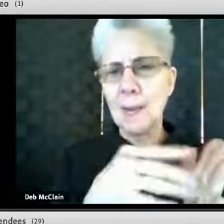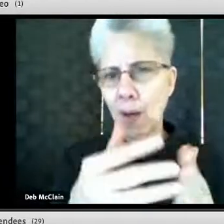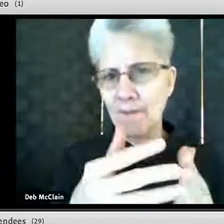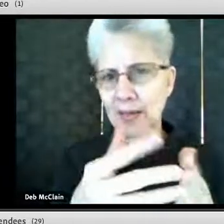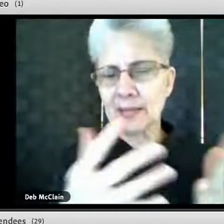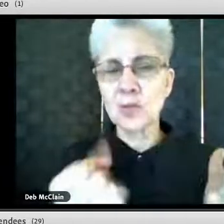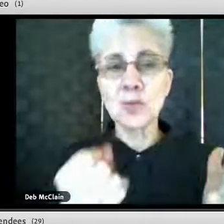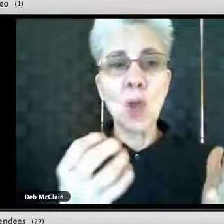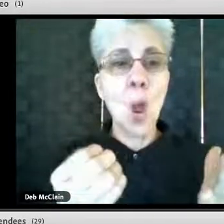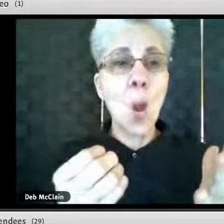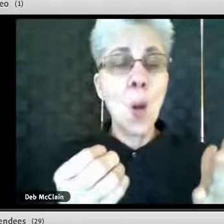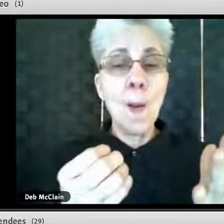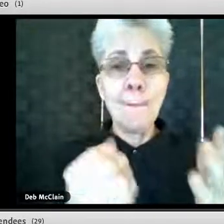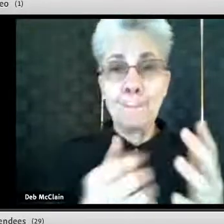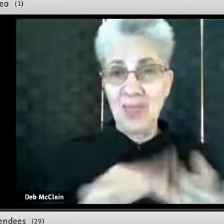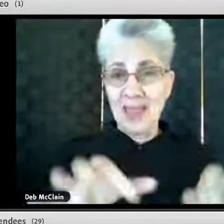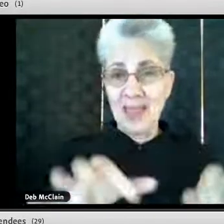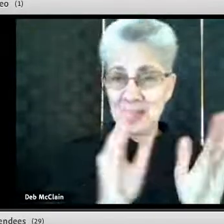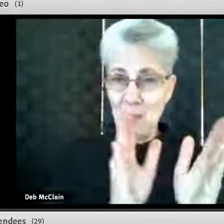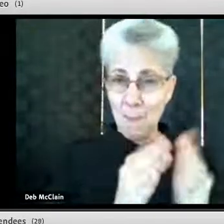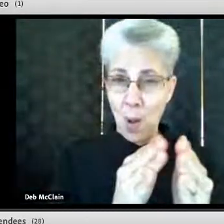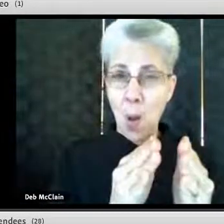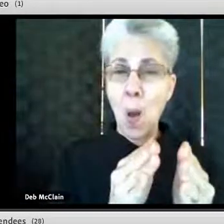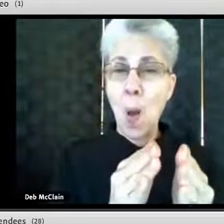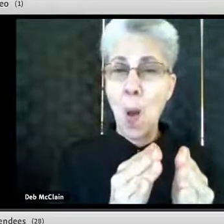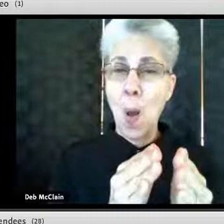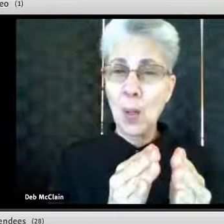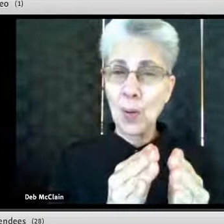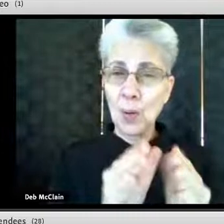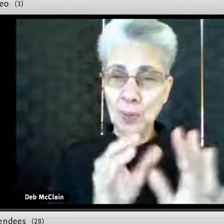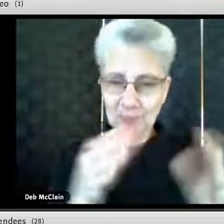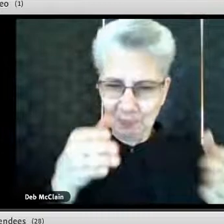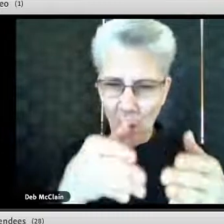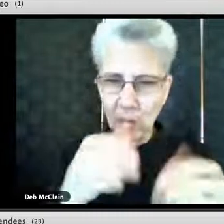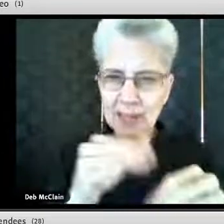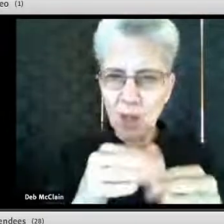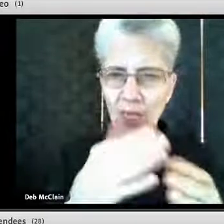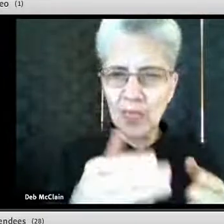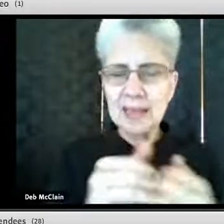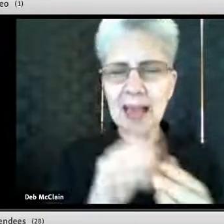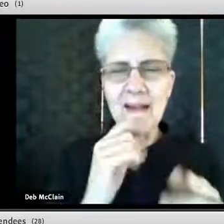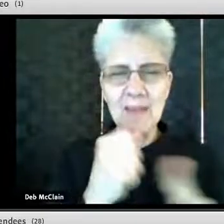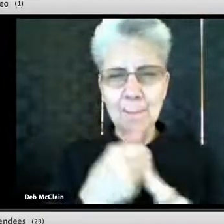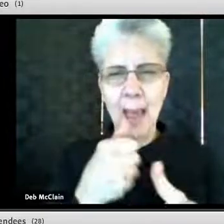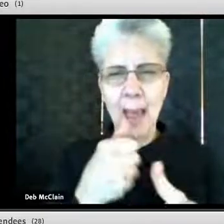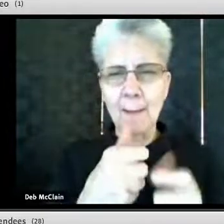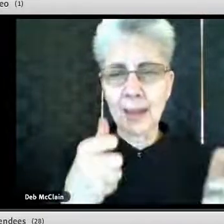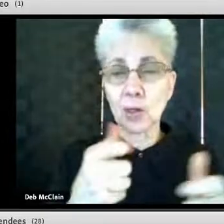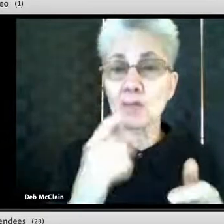But the smaller niche stuff can have a bigger impact. We've already talked about TikTok getting those